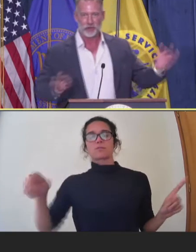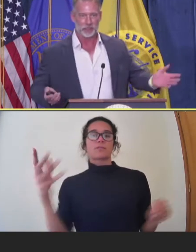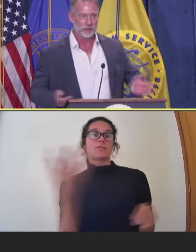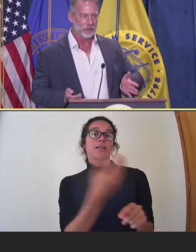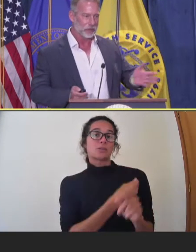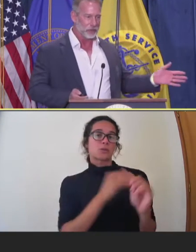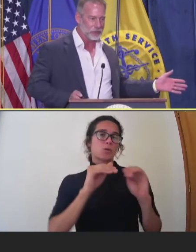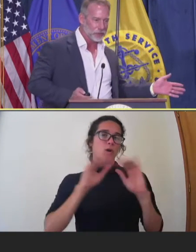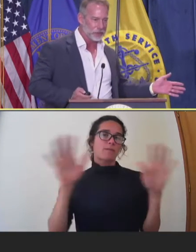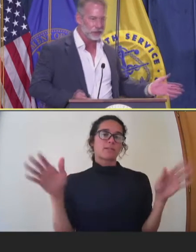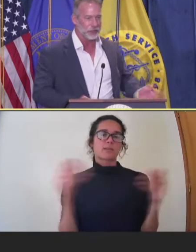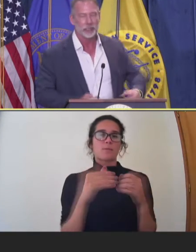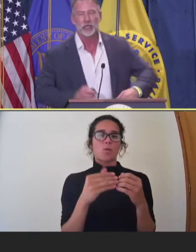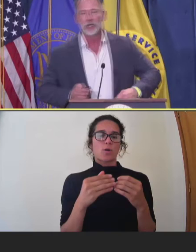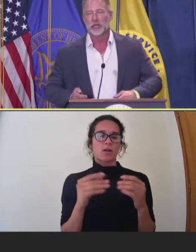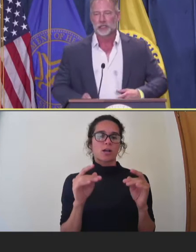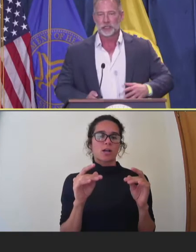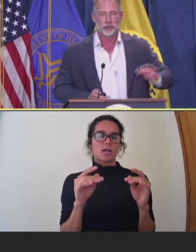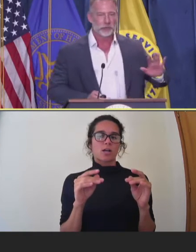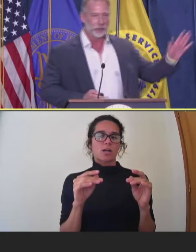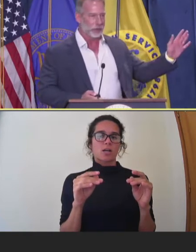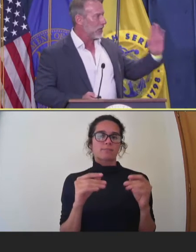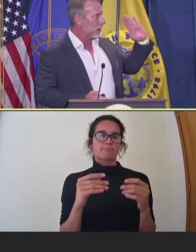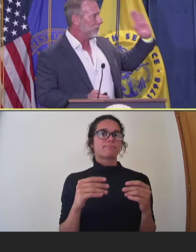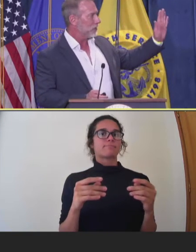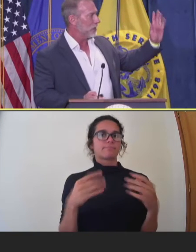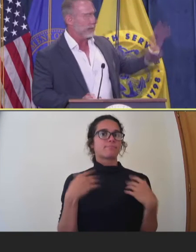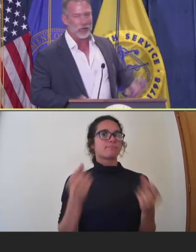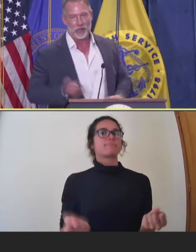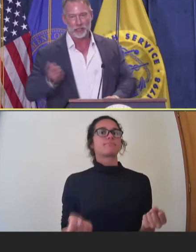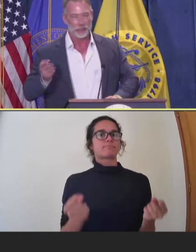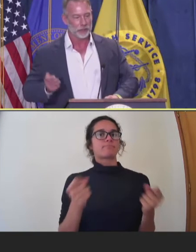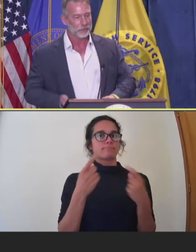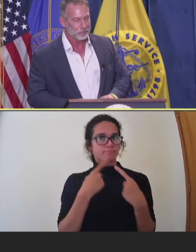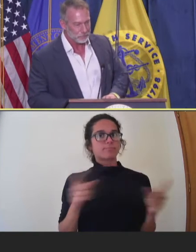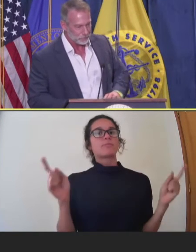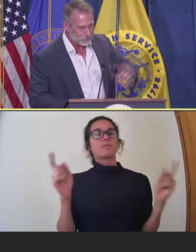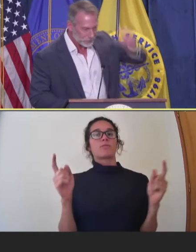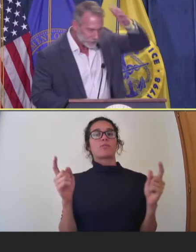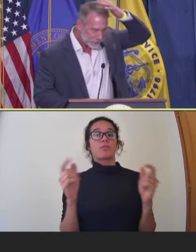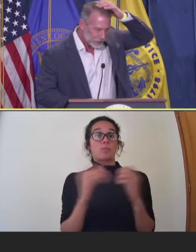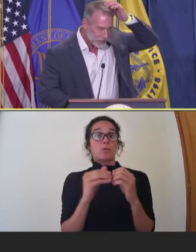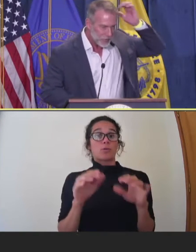effective. The earlier you do it, so you know, we're kind of already behind here.